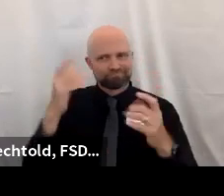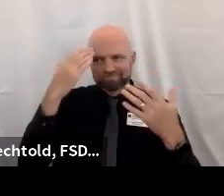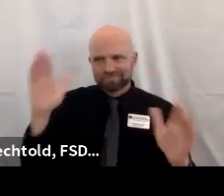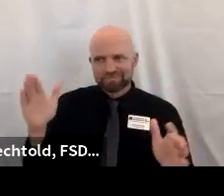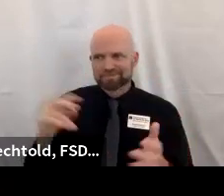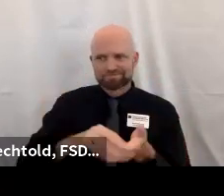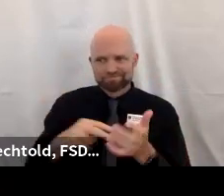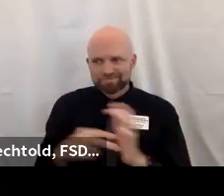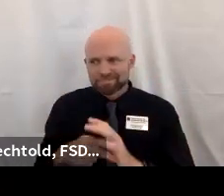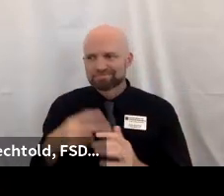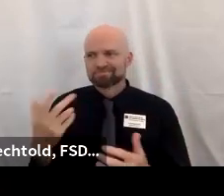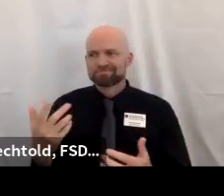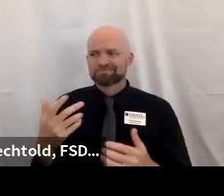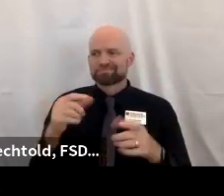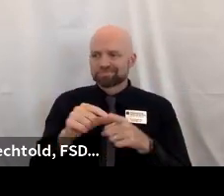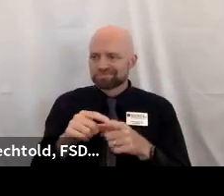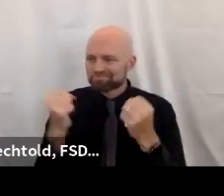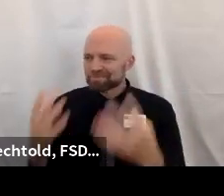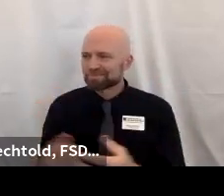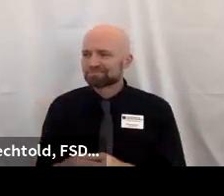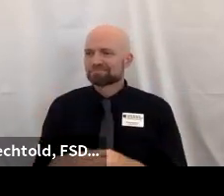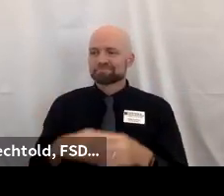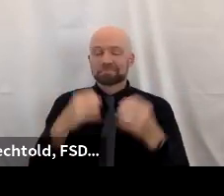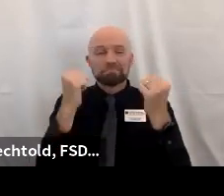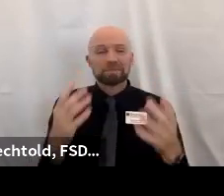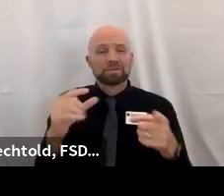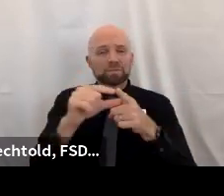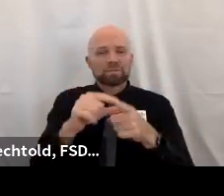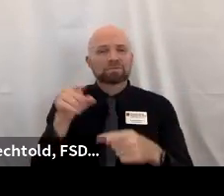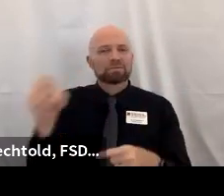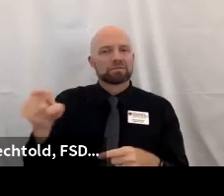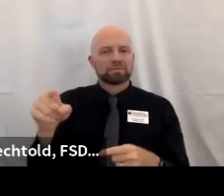You notice that he doesn't know what many of the words mean.